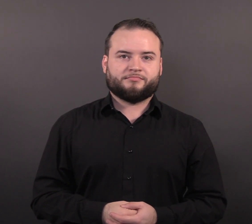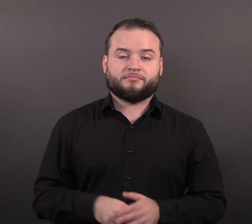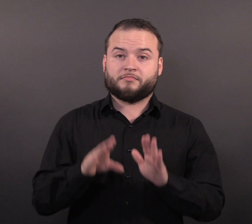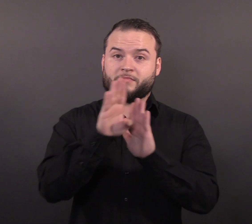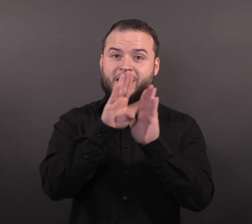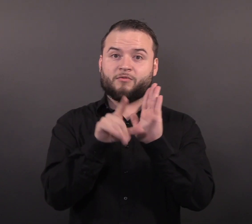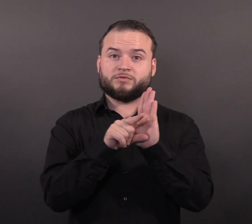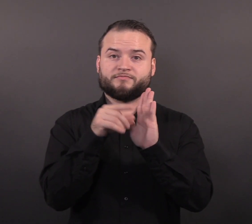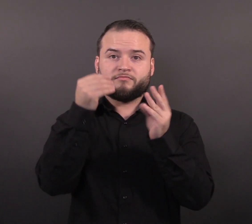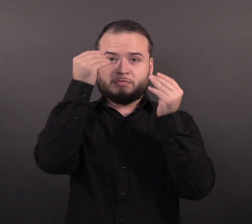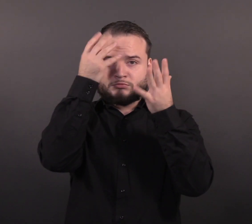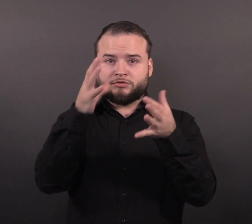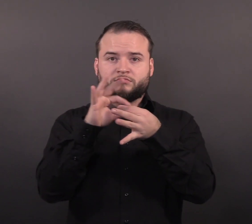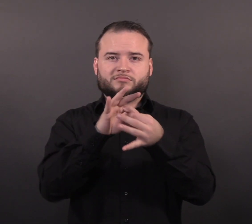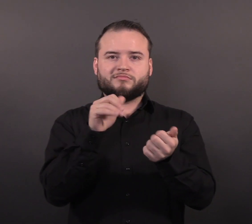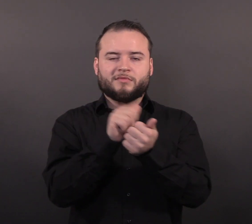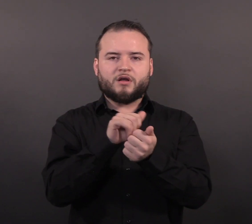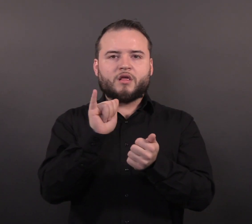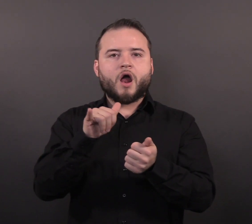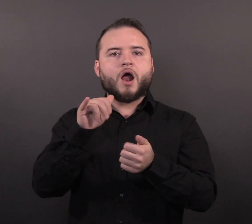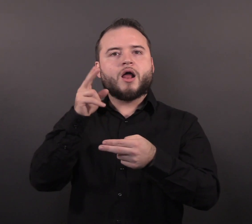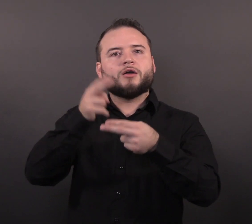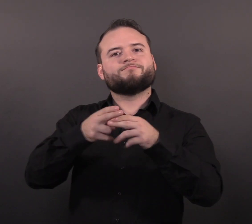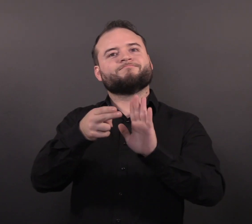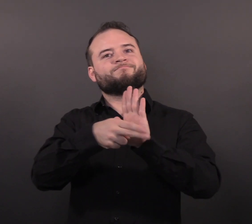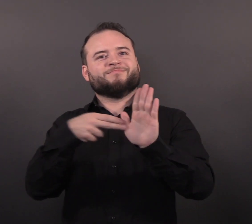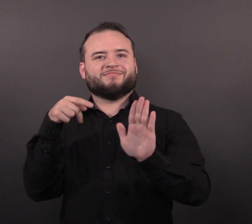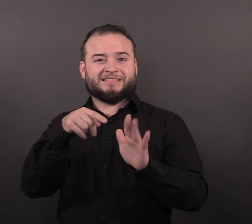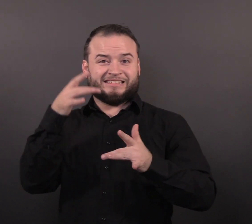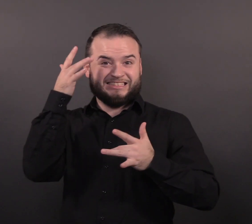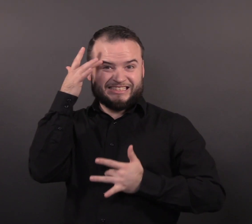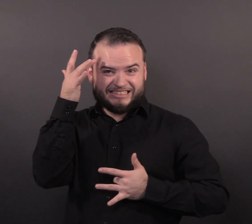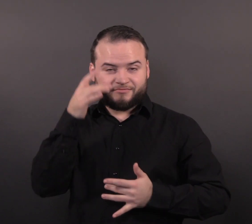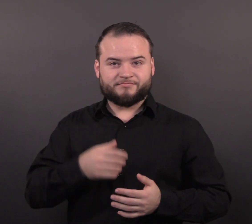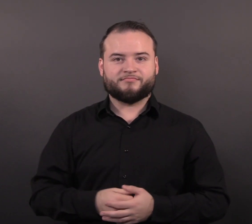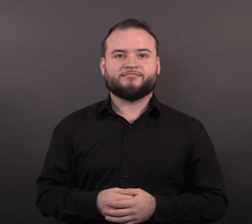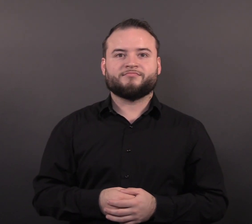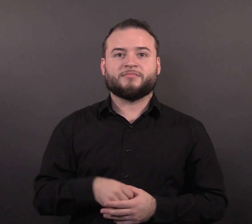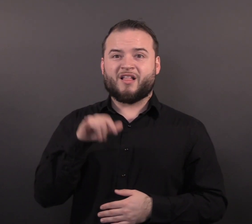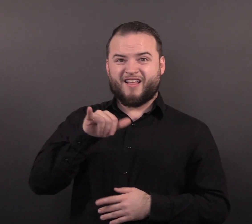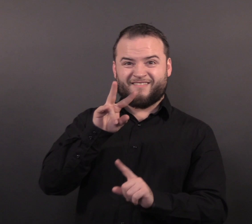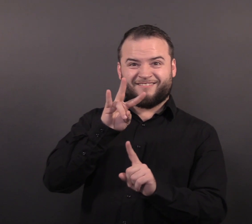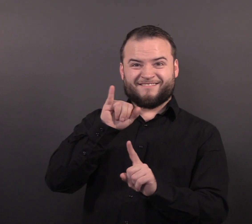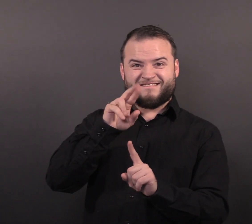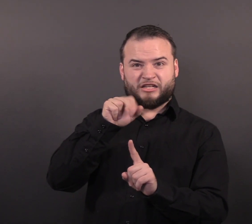the virus that causes the disease, and the virus variants or clades: